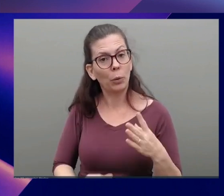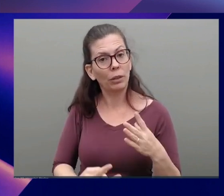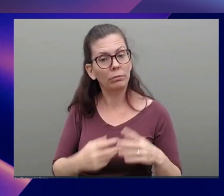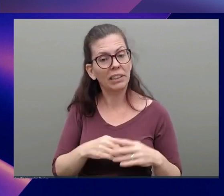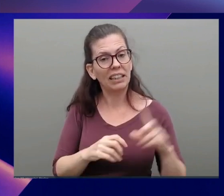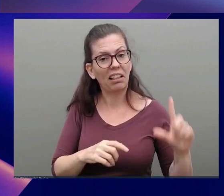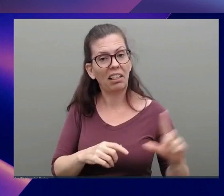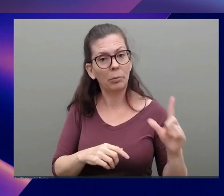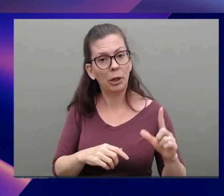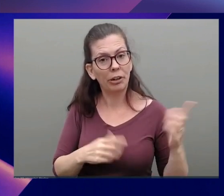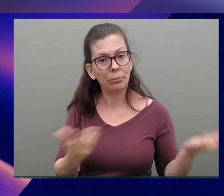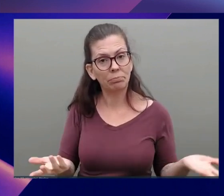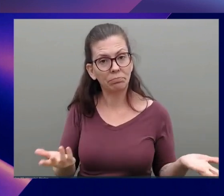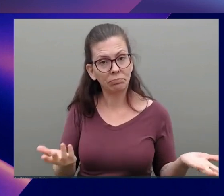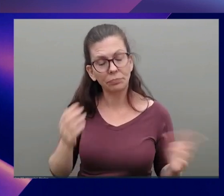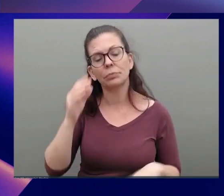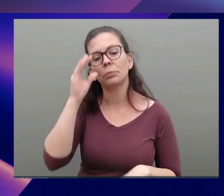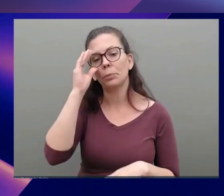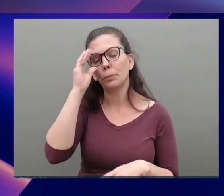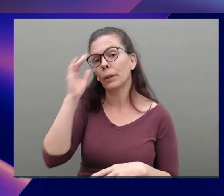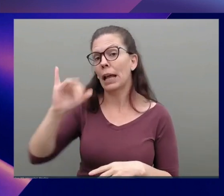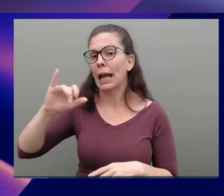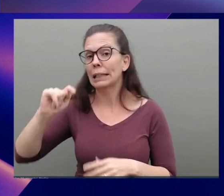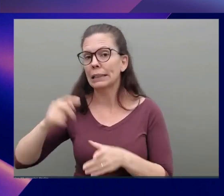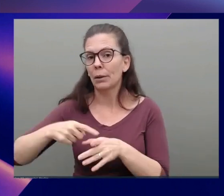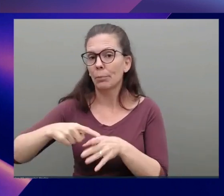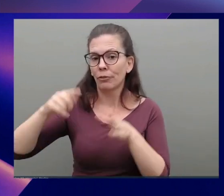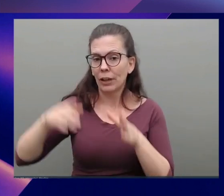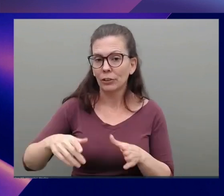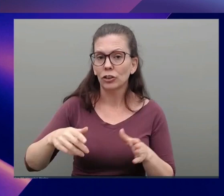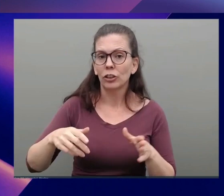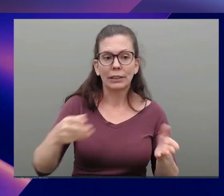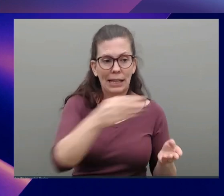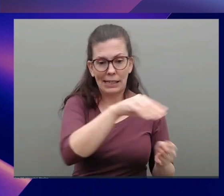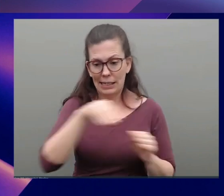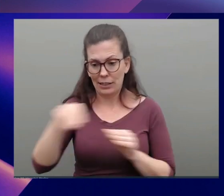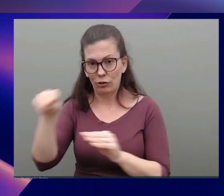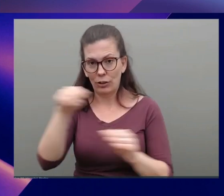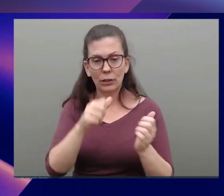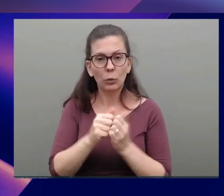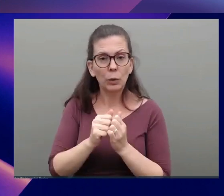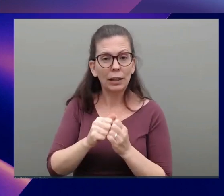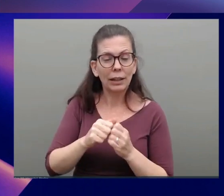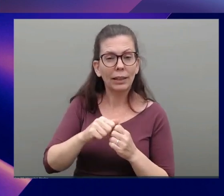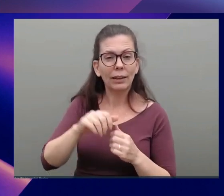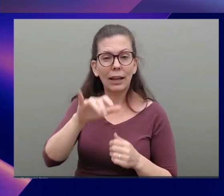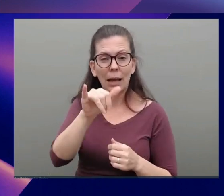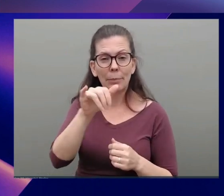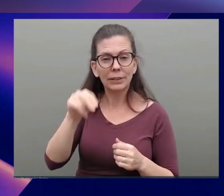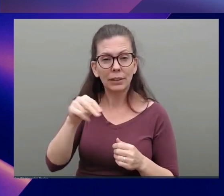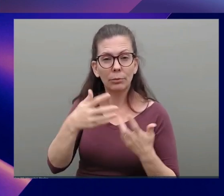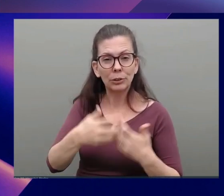So, the IT professional can interact with Amazon Machine Images. And from within Amazon Machine Images,